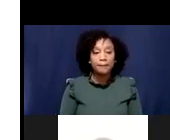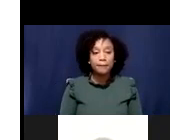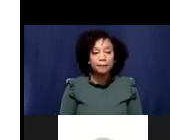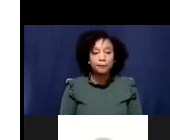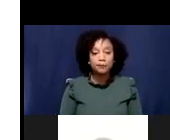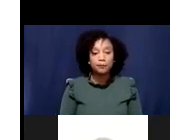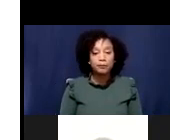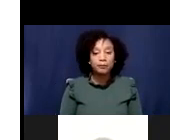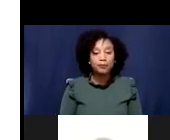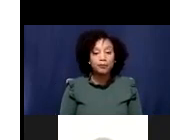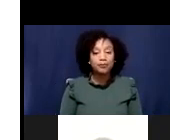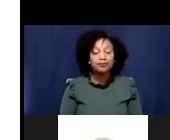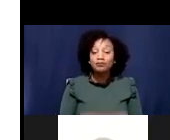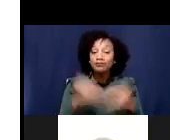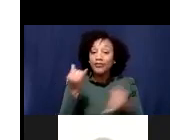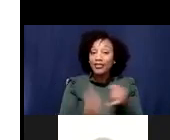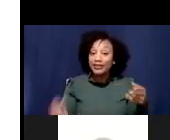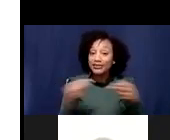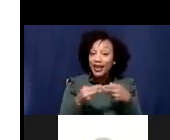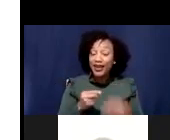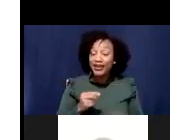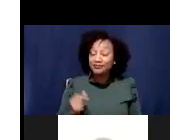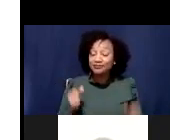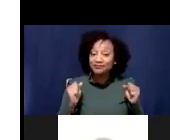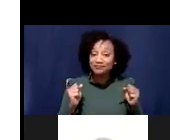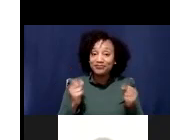Folks, this is the last slide in this presentation